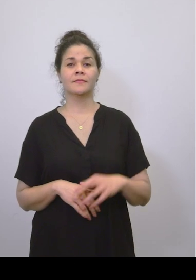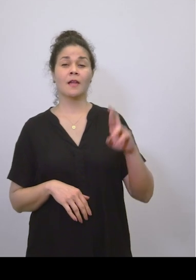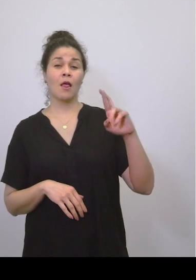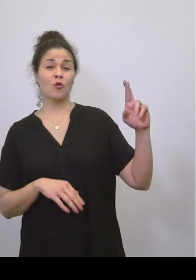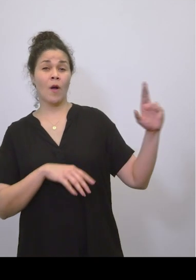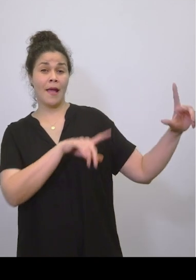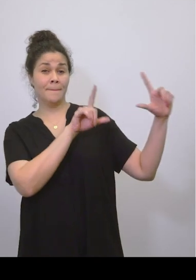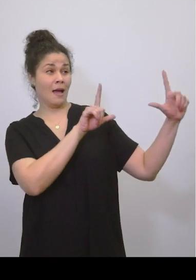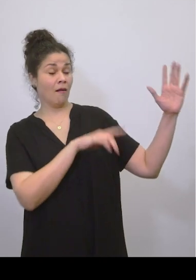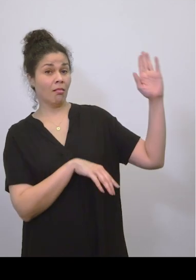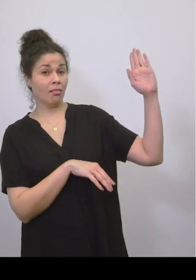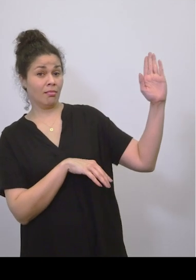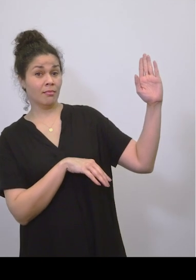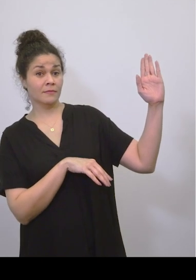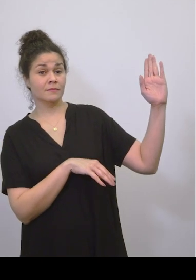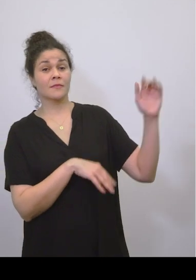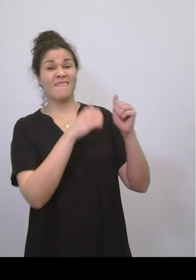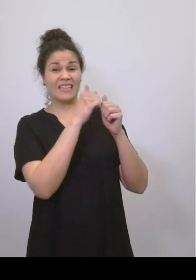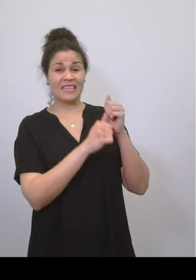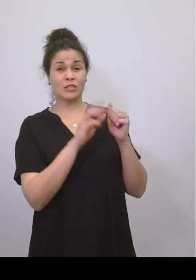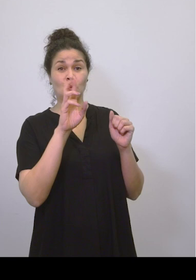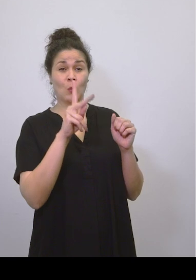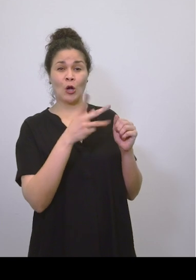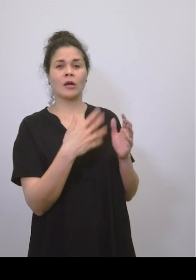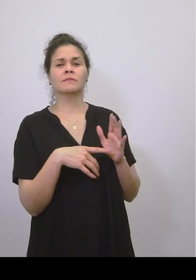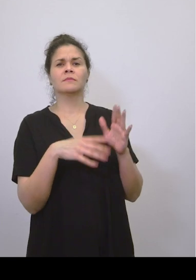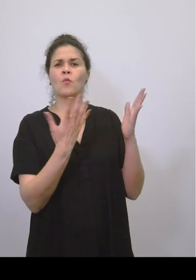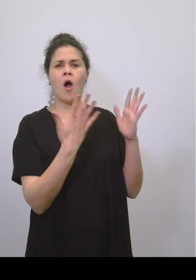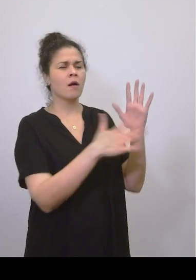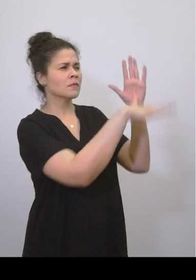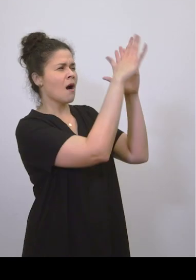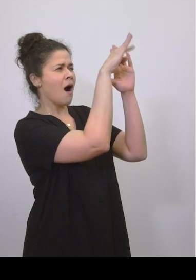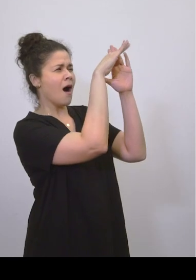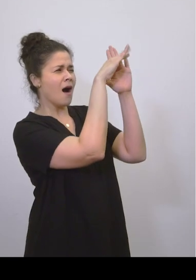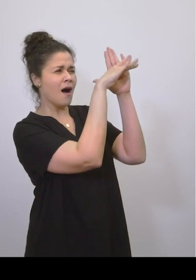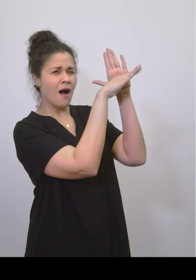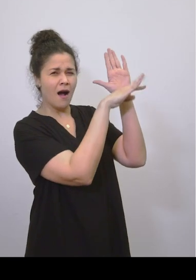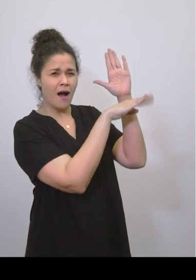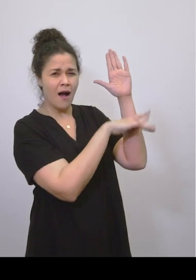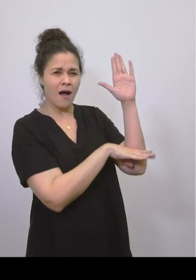The right panel of each work is filled from top to bottom